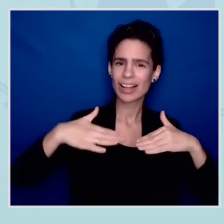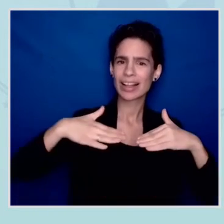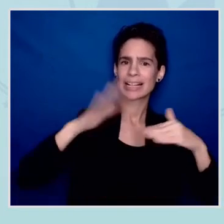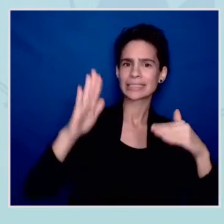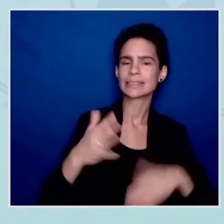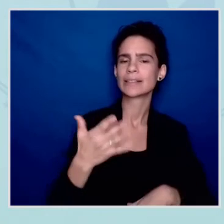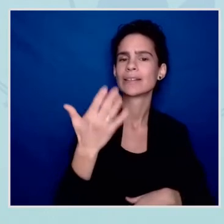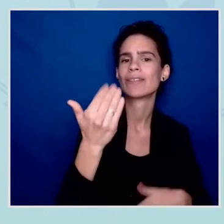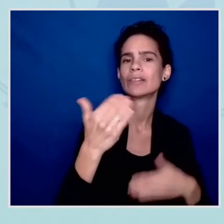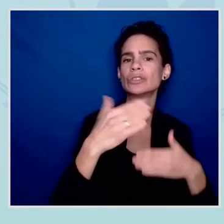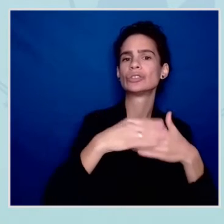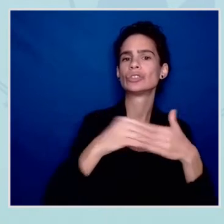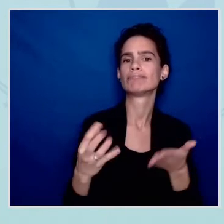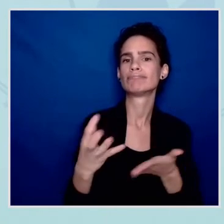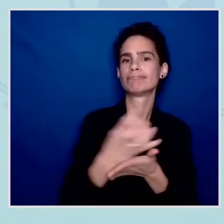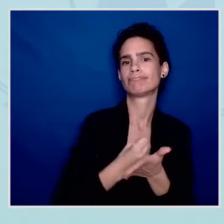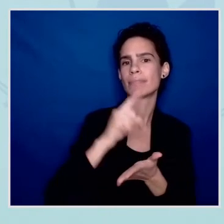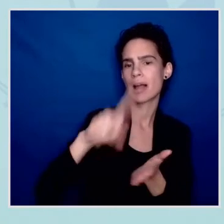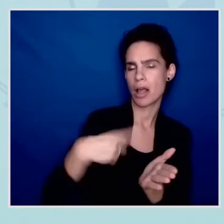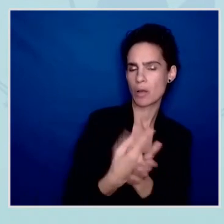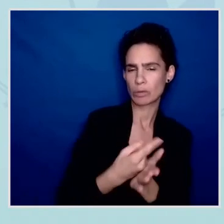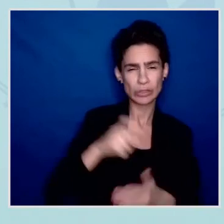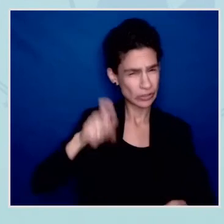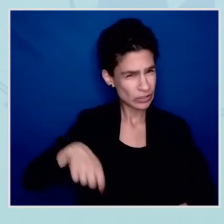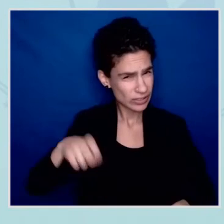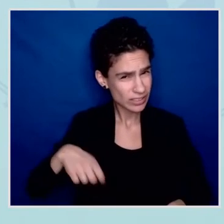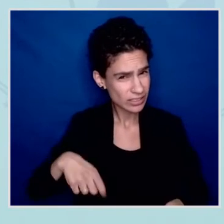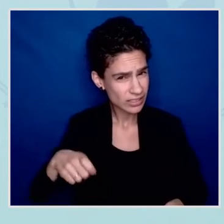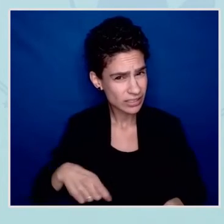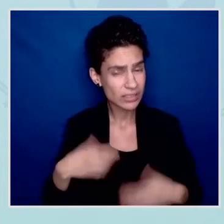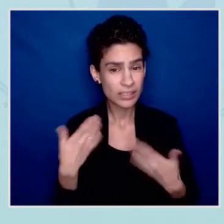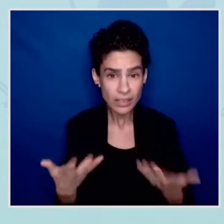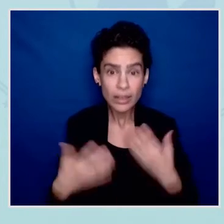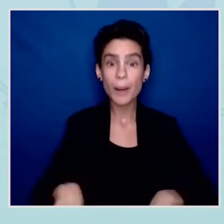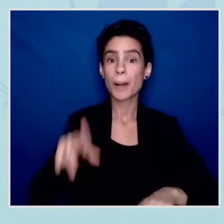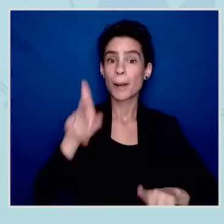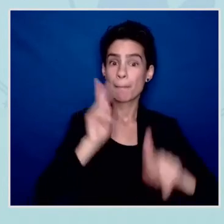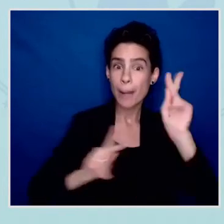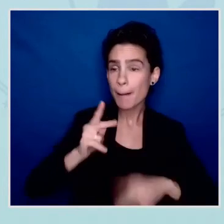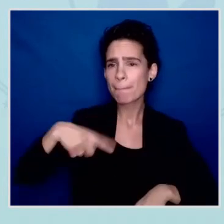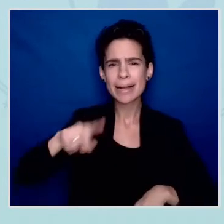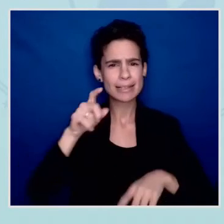MILLIONS ARE DOING TODAY, 40 HOURS A WEEK AT A JOB, AND STILL LIVE BELOW THE POVERTY LINE.